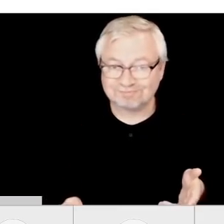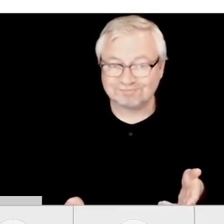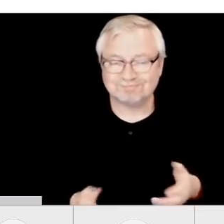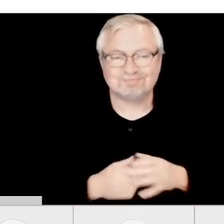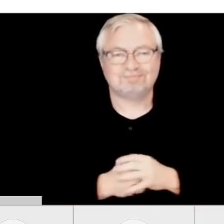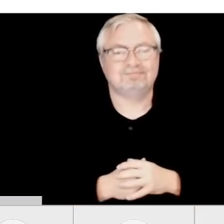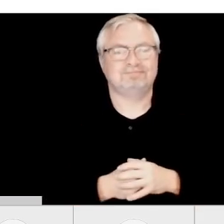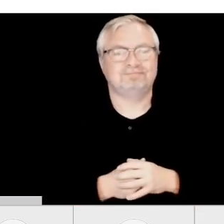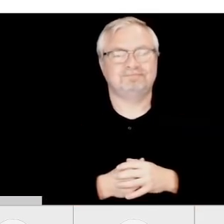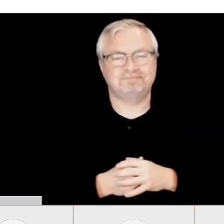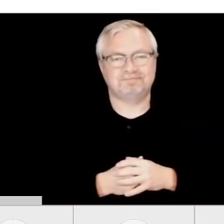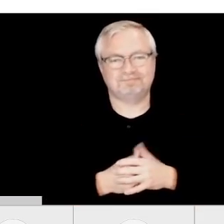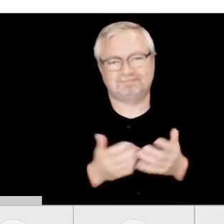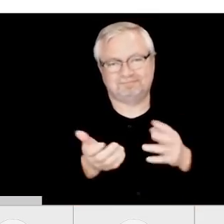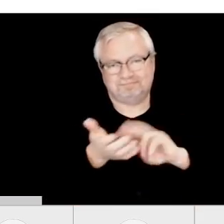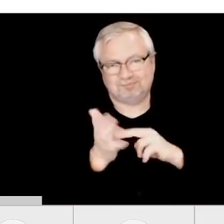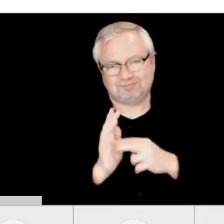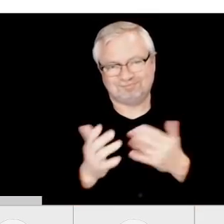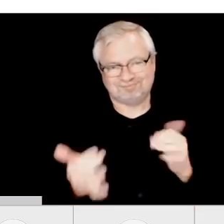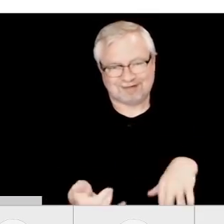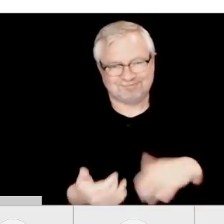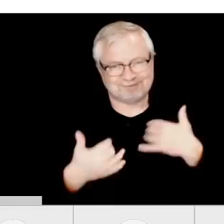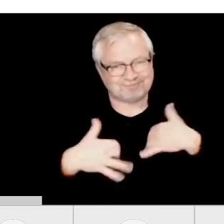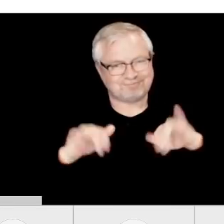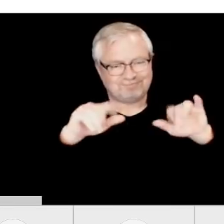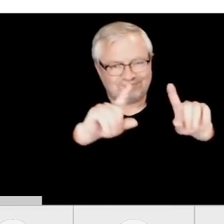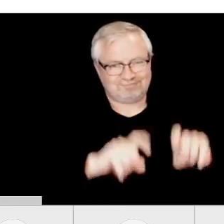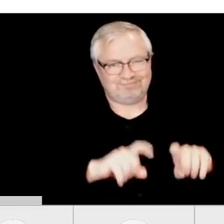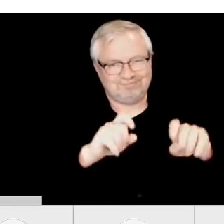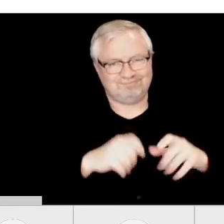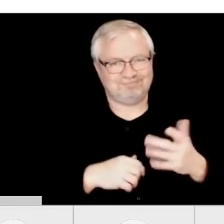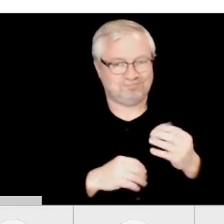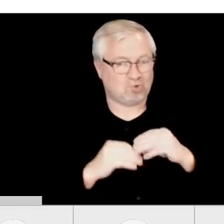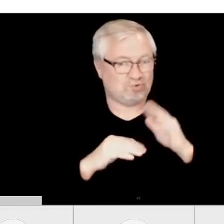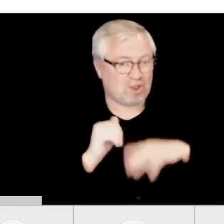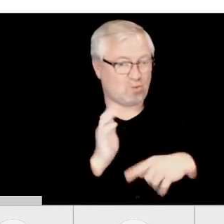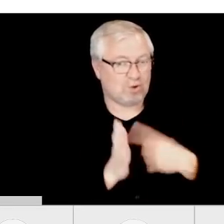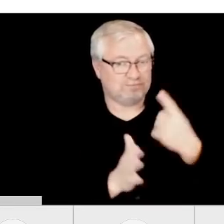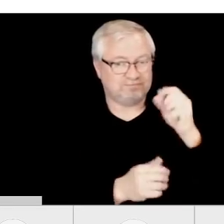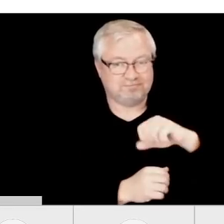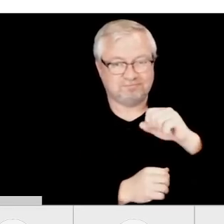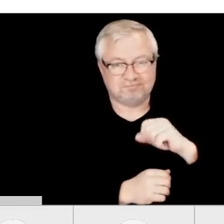So the need to test more than once factors into our goals for why we think